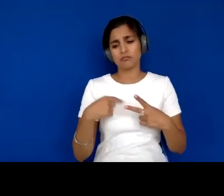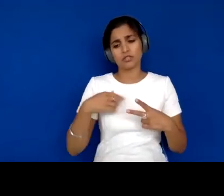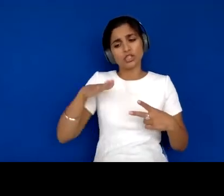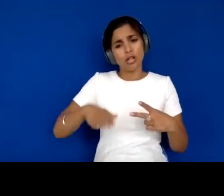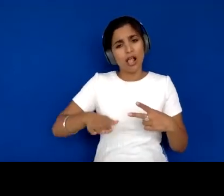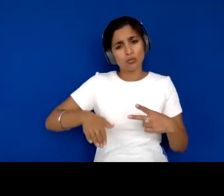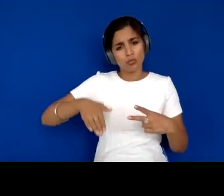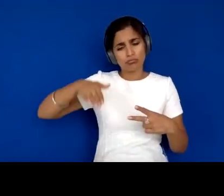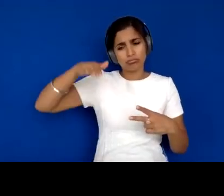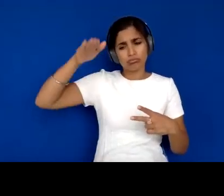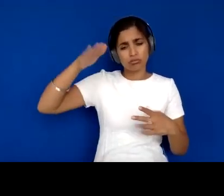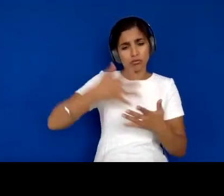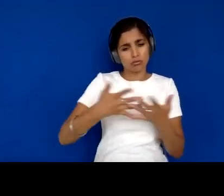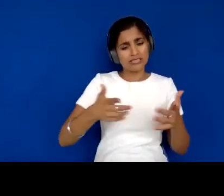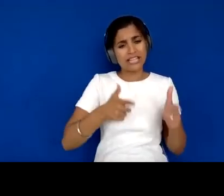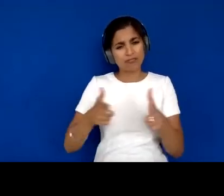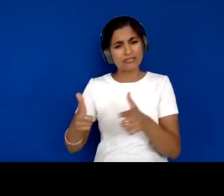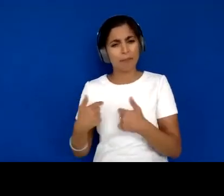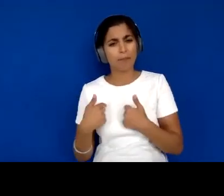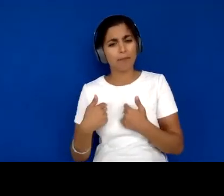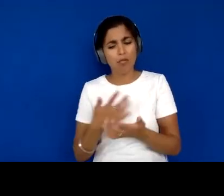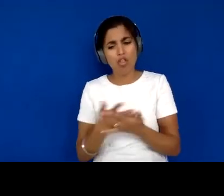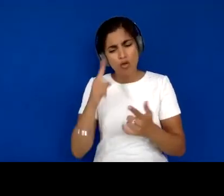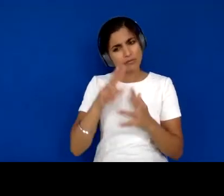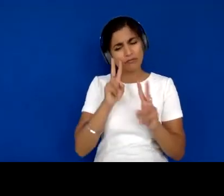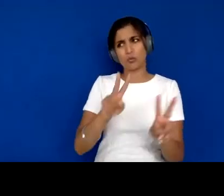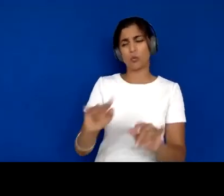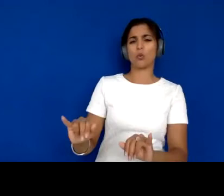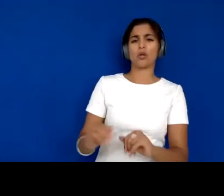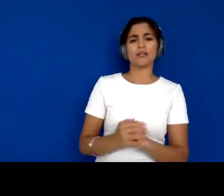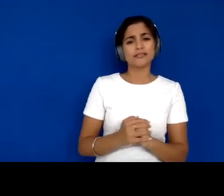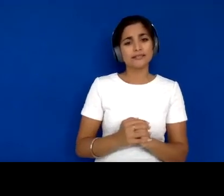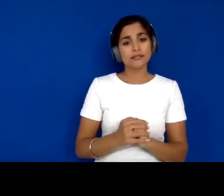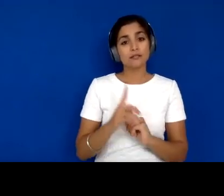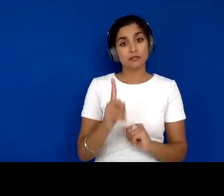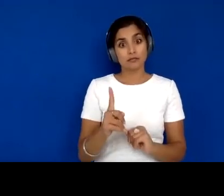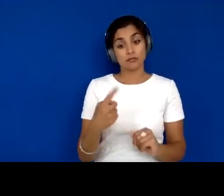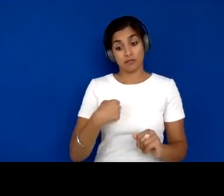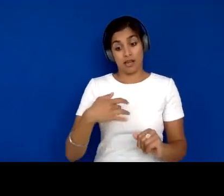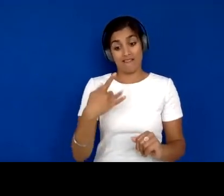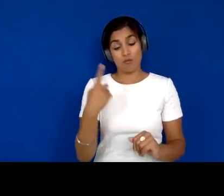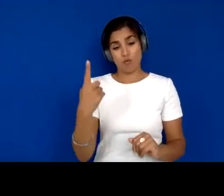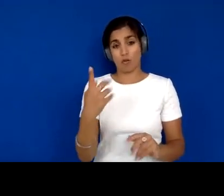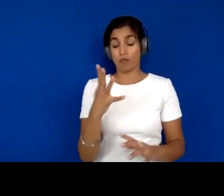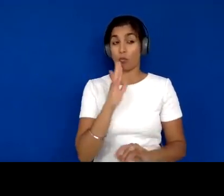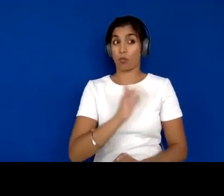terrorism and lives in one of the most infamous countries because of its